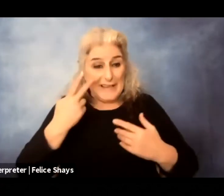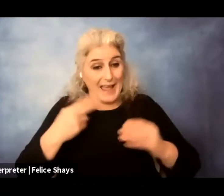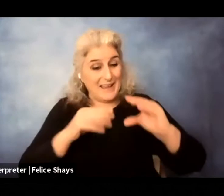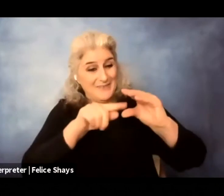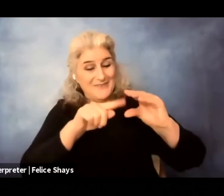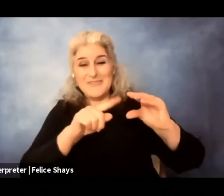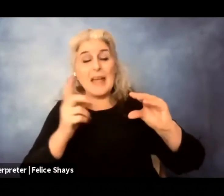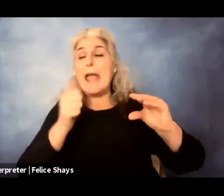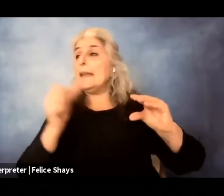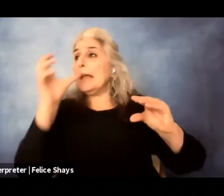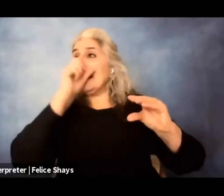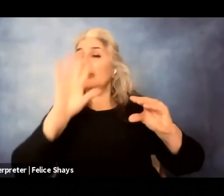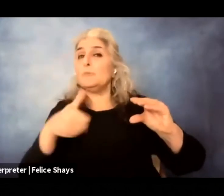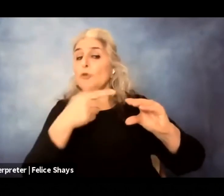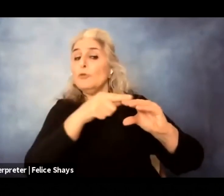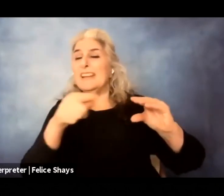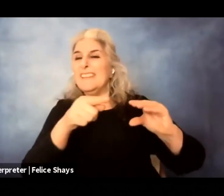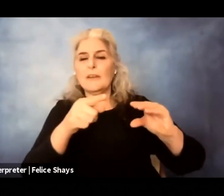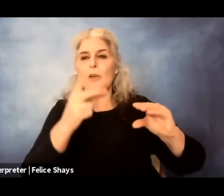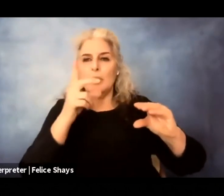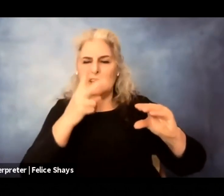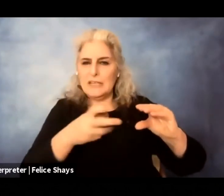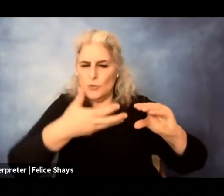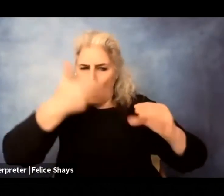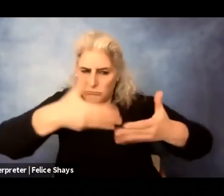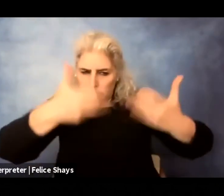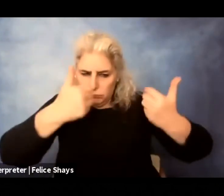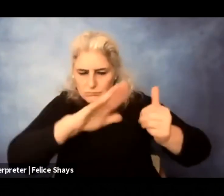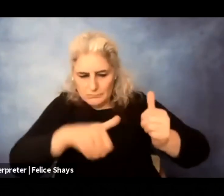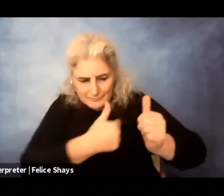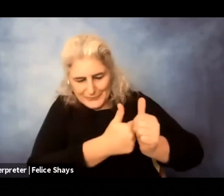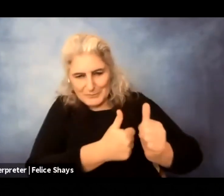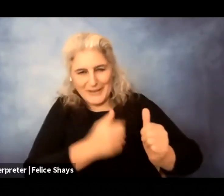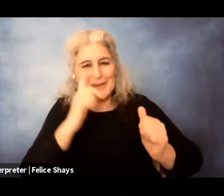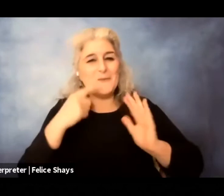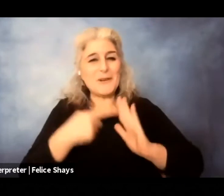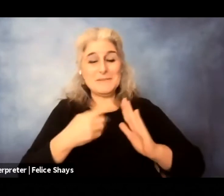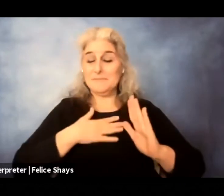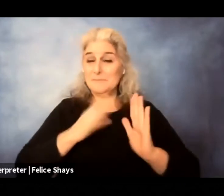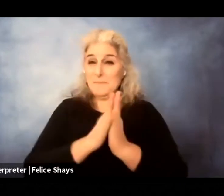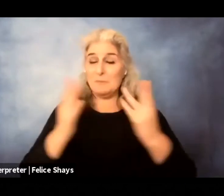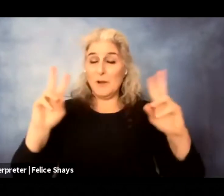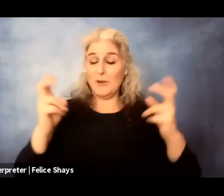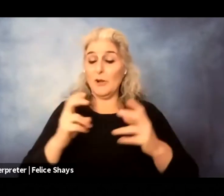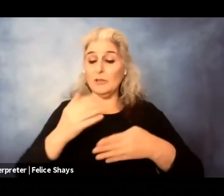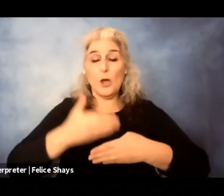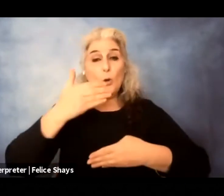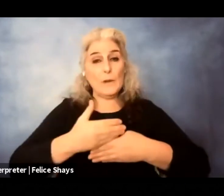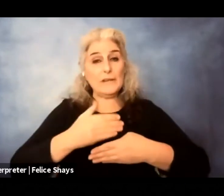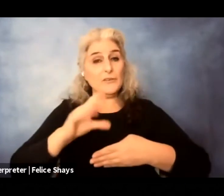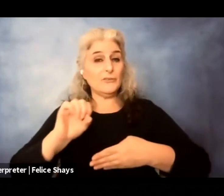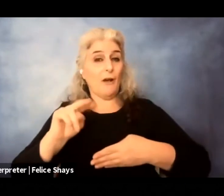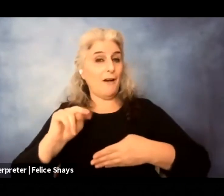already hidden in use for example in my book in windows on the workplace i talked about the